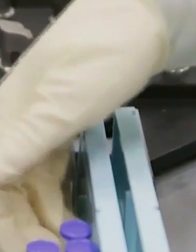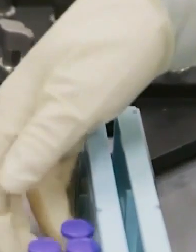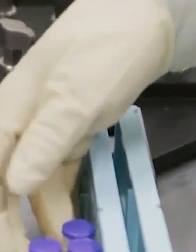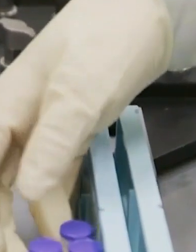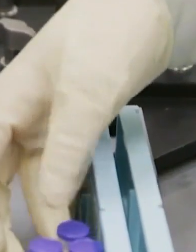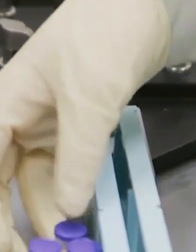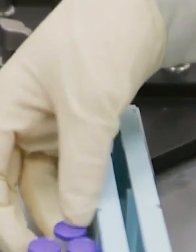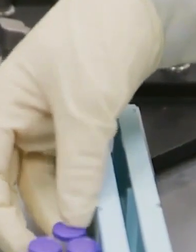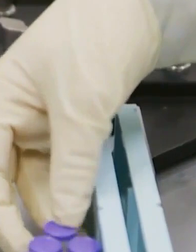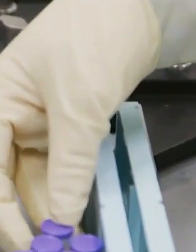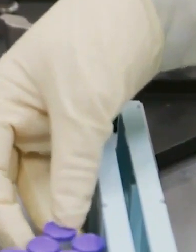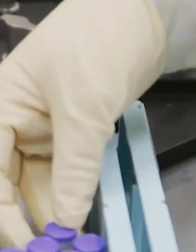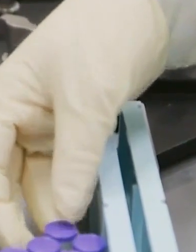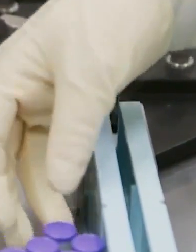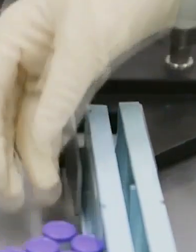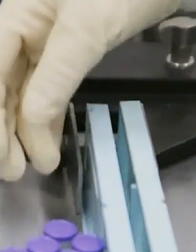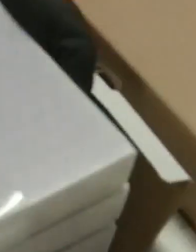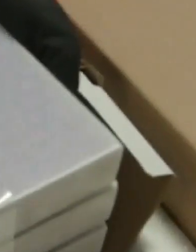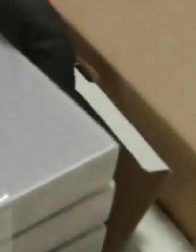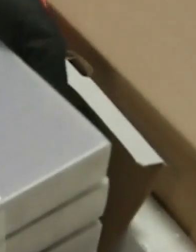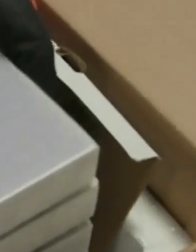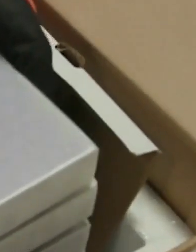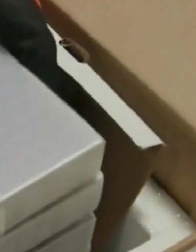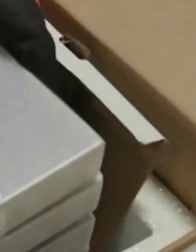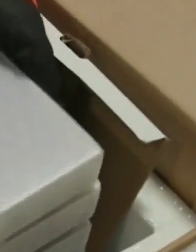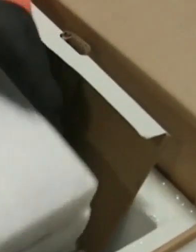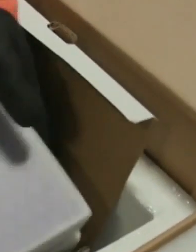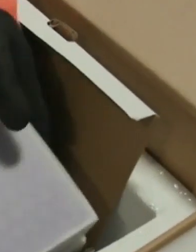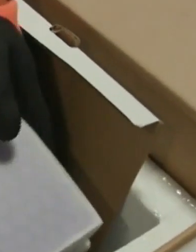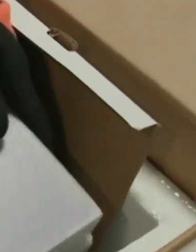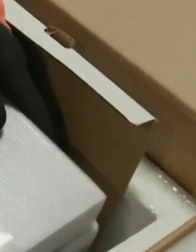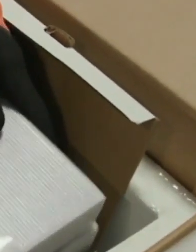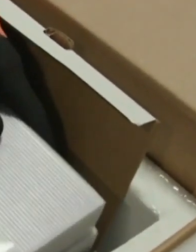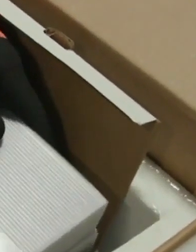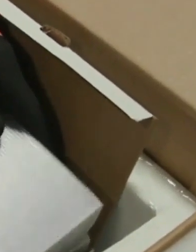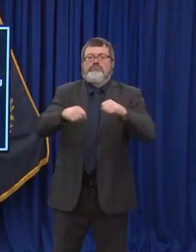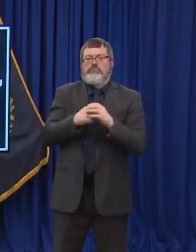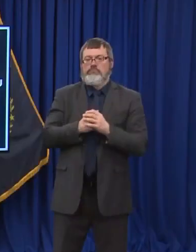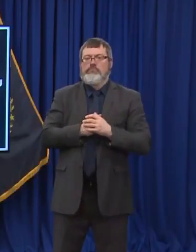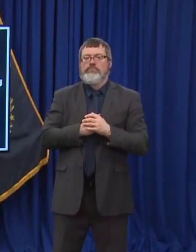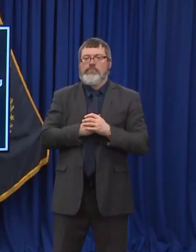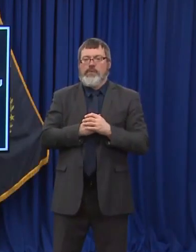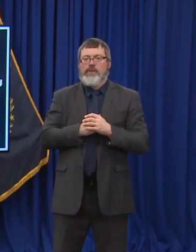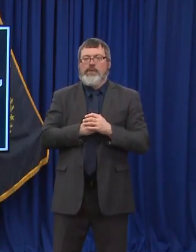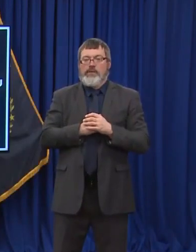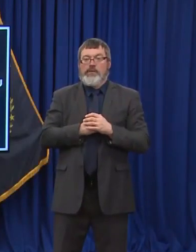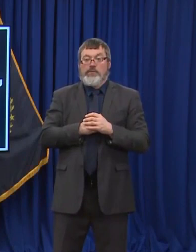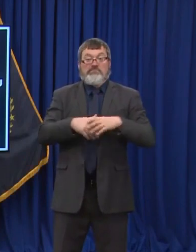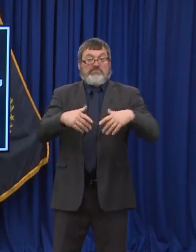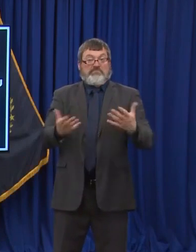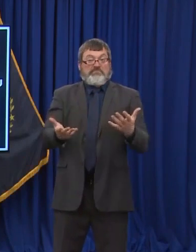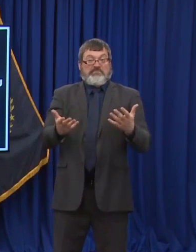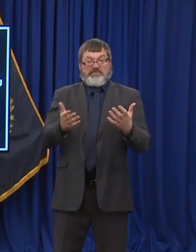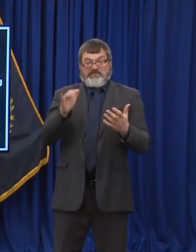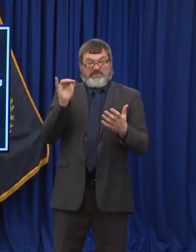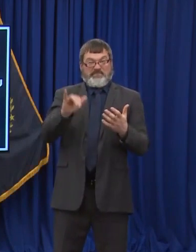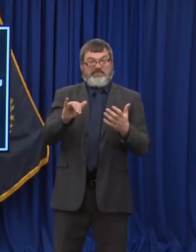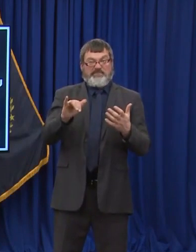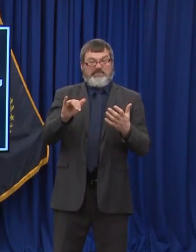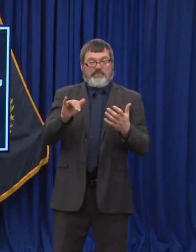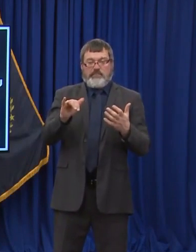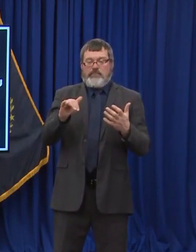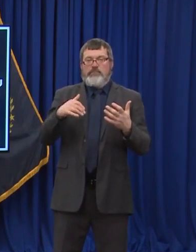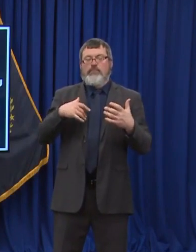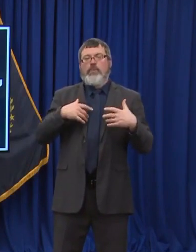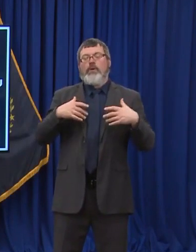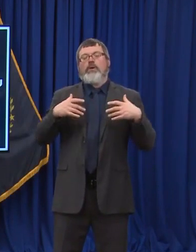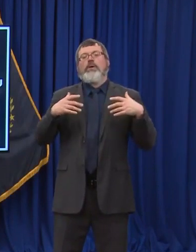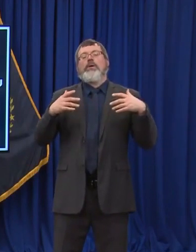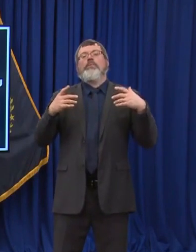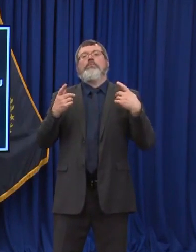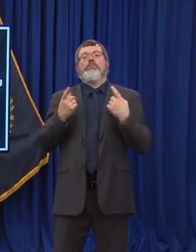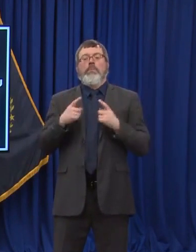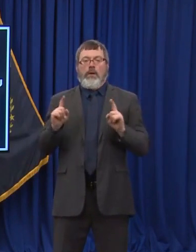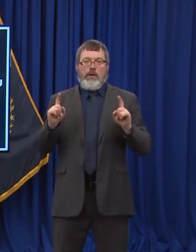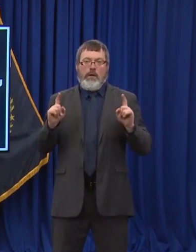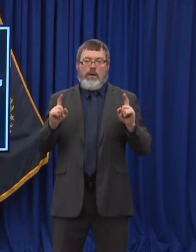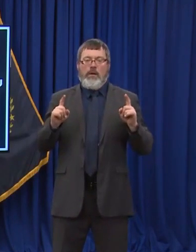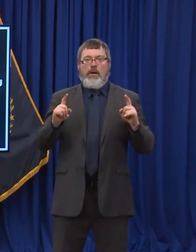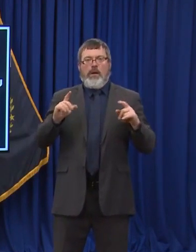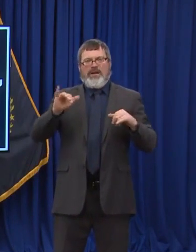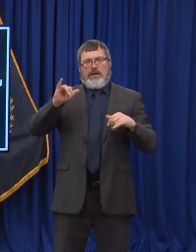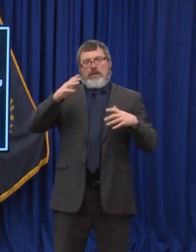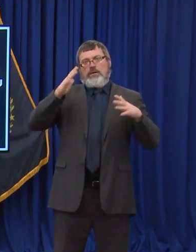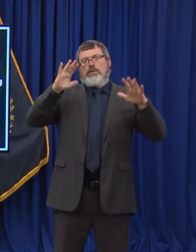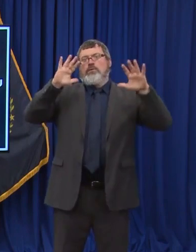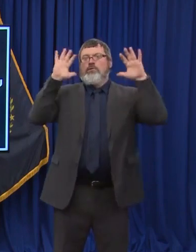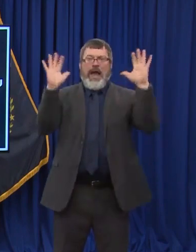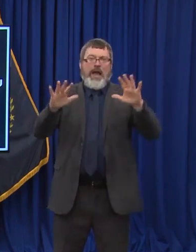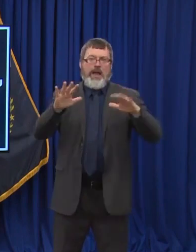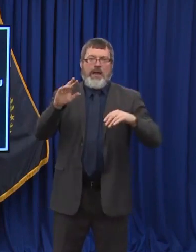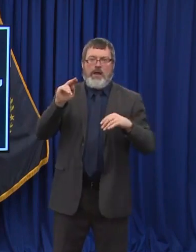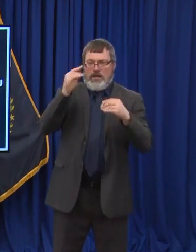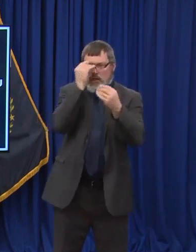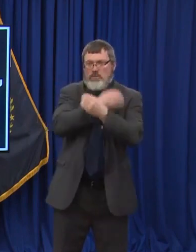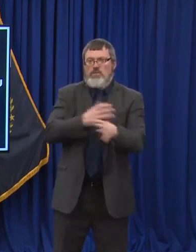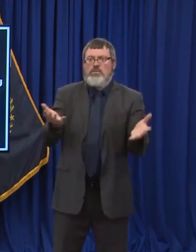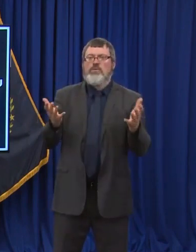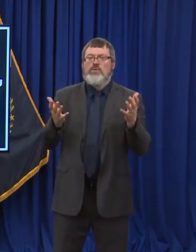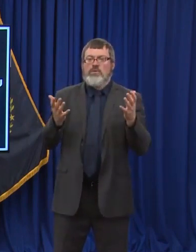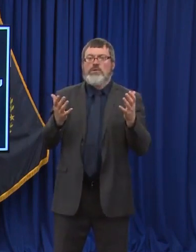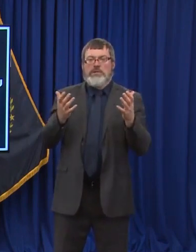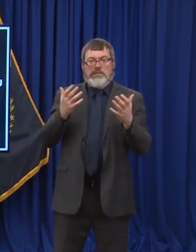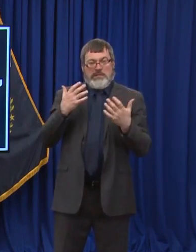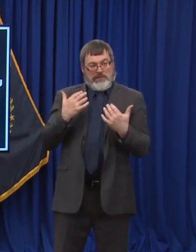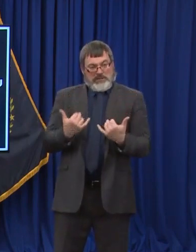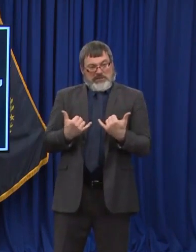IT’S EXPECTING ITS FIRST SHIPMENT OF PFIZER’S COVID-19 VACCINE TO ARRIVE WITHIN DAYS, 12,000 DOSES >> THIS IS WELCOME NEWS, I THINK , GIVEN THAT WE ARE NINE, GOING